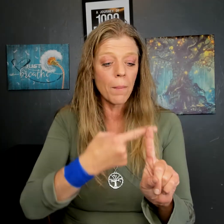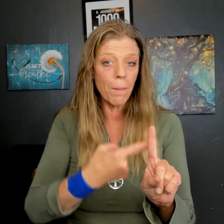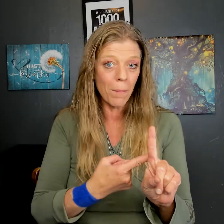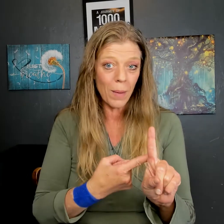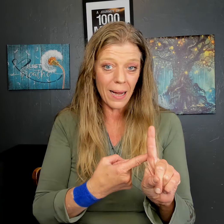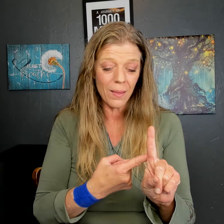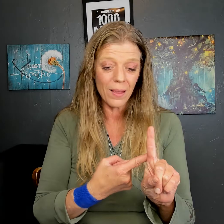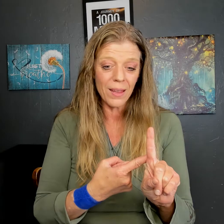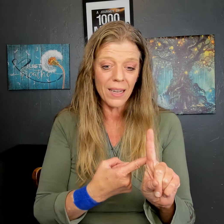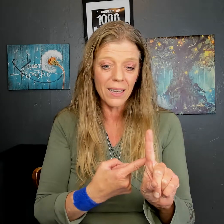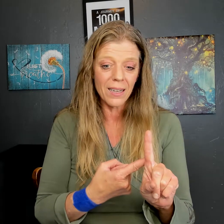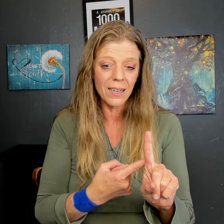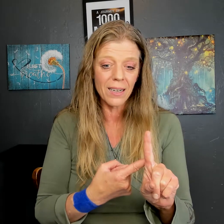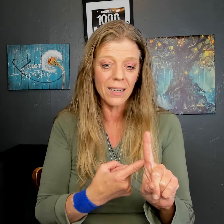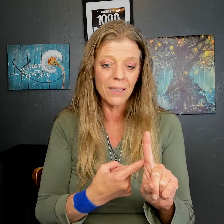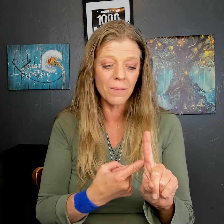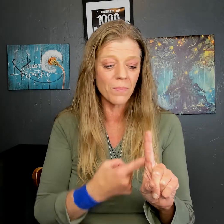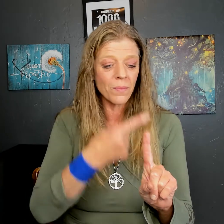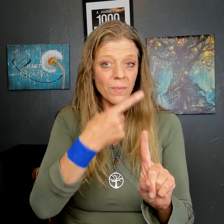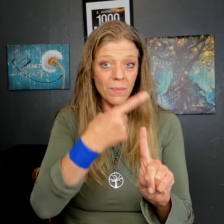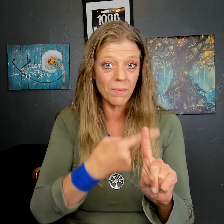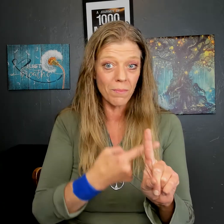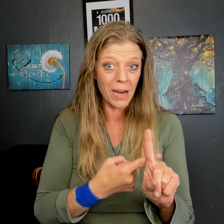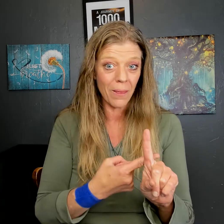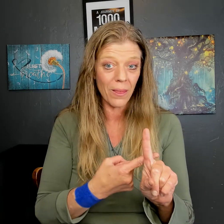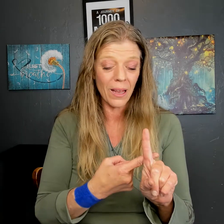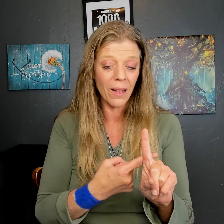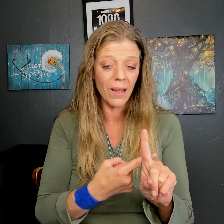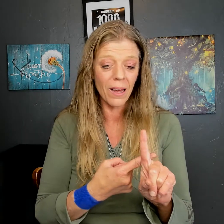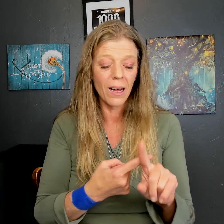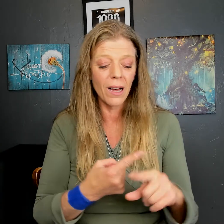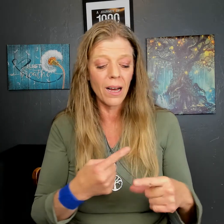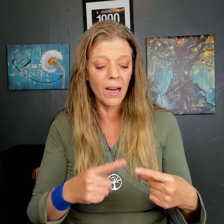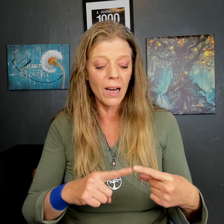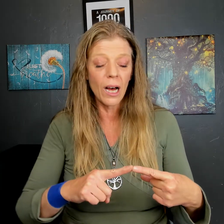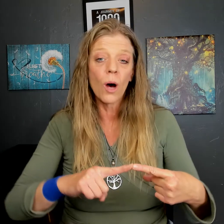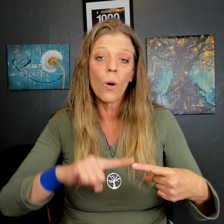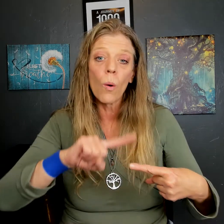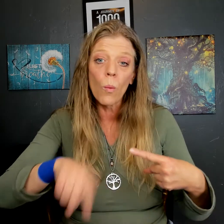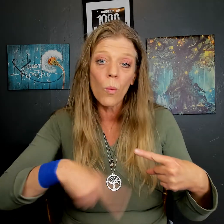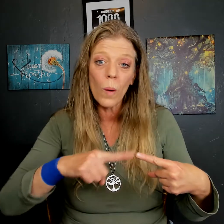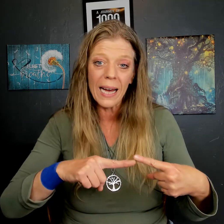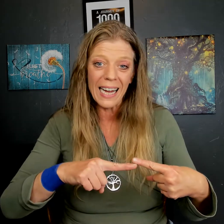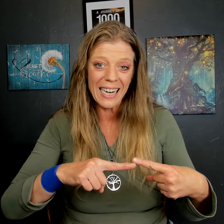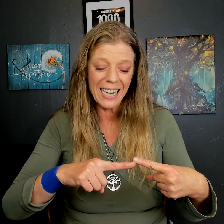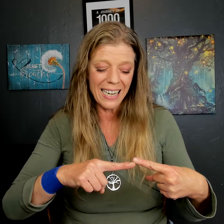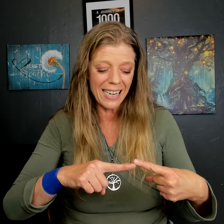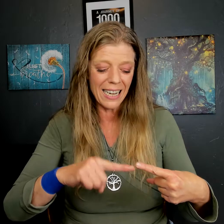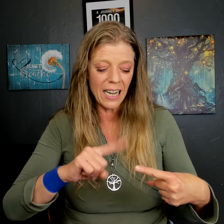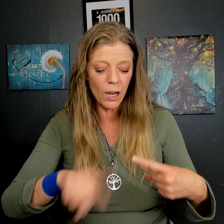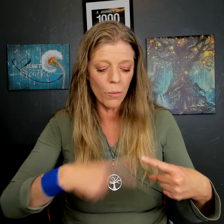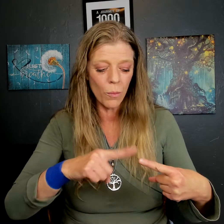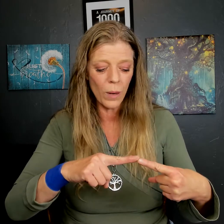MONTH. MONTH. WHEN. WHEN.